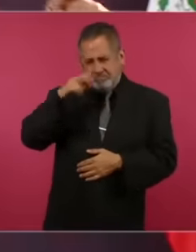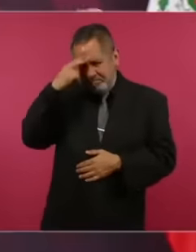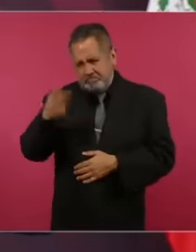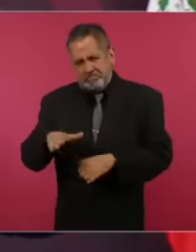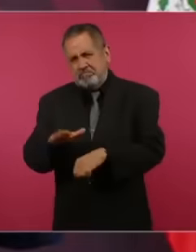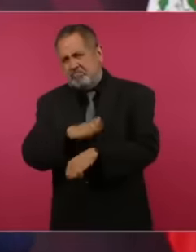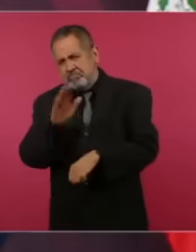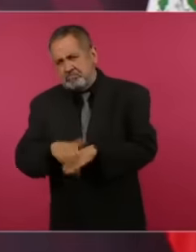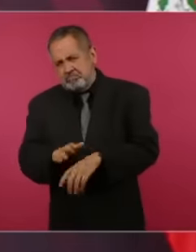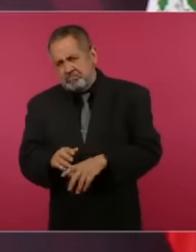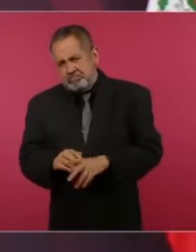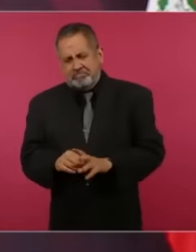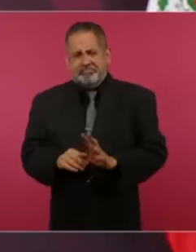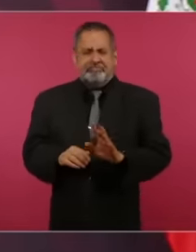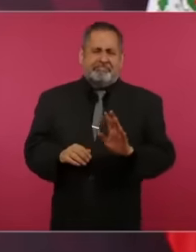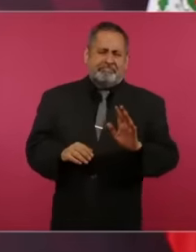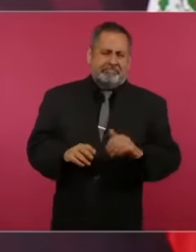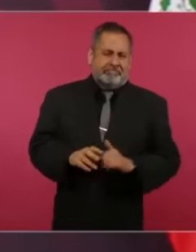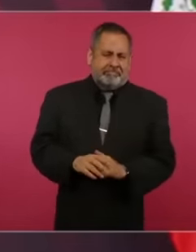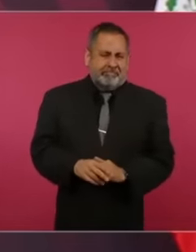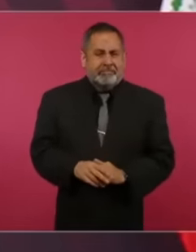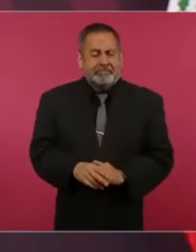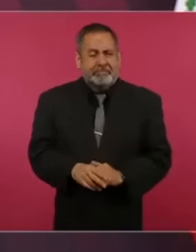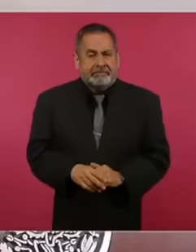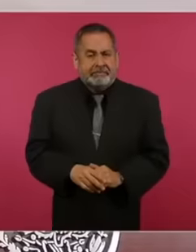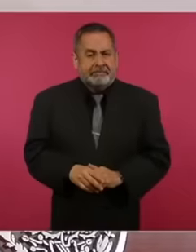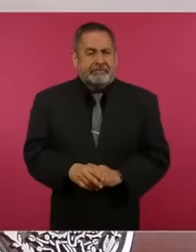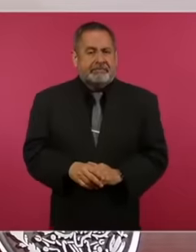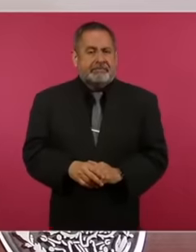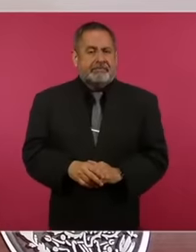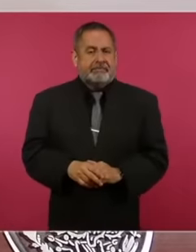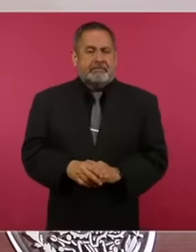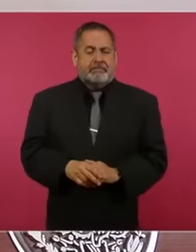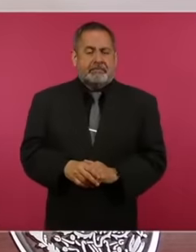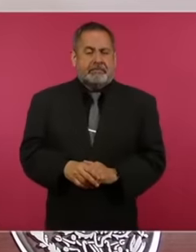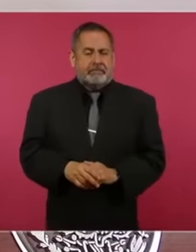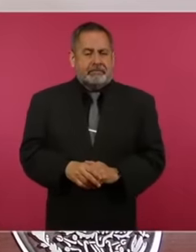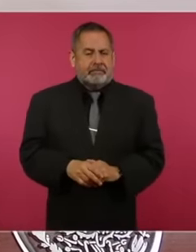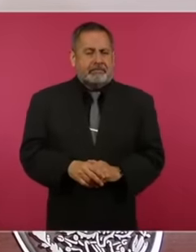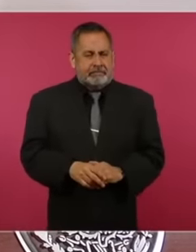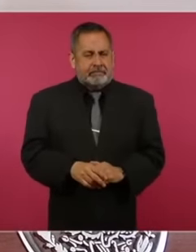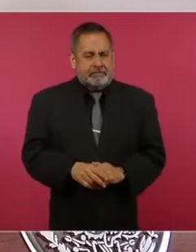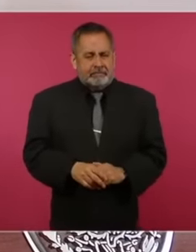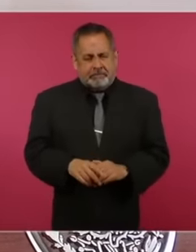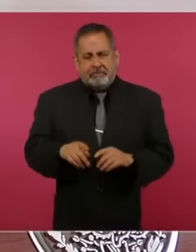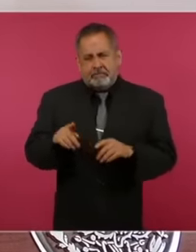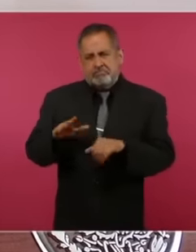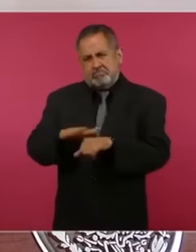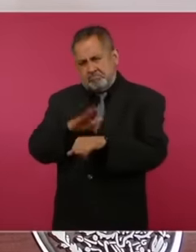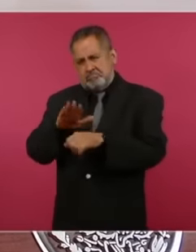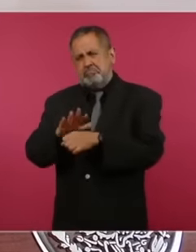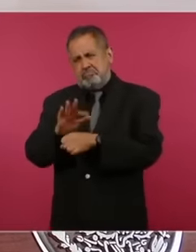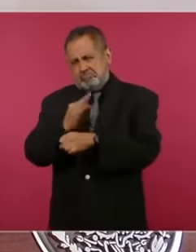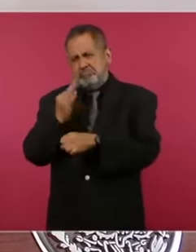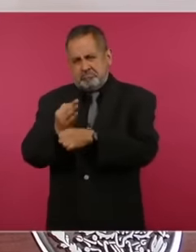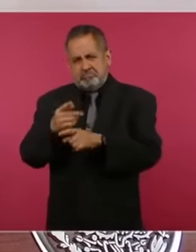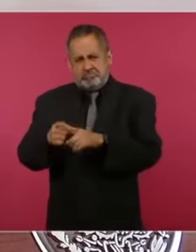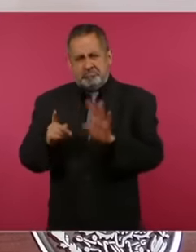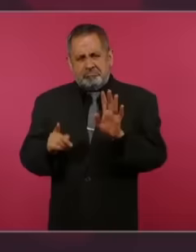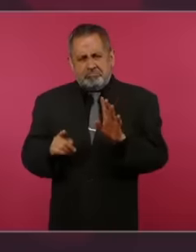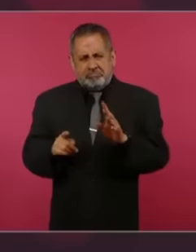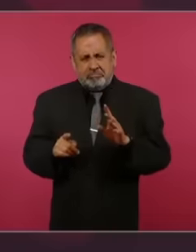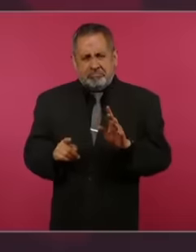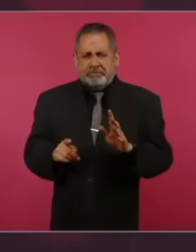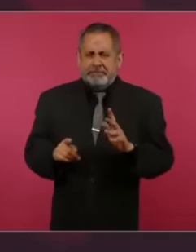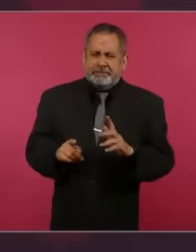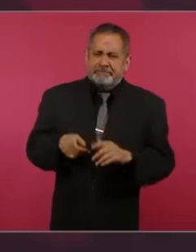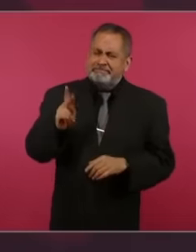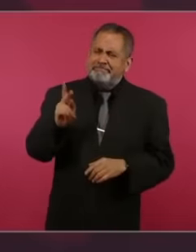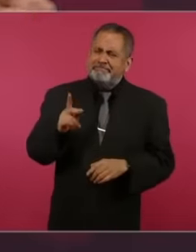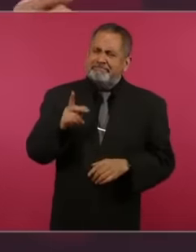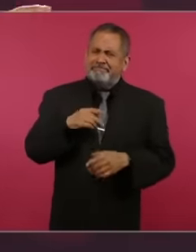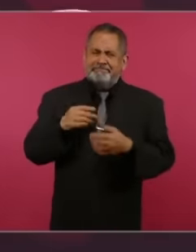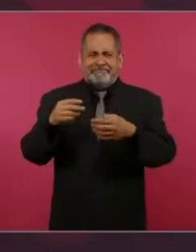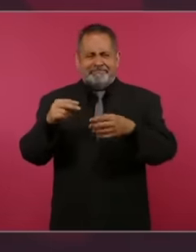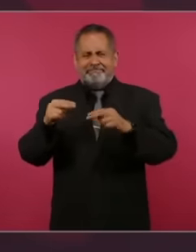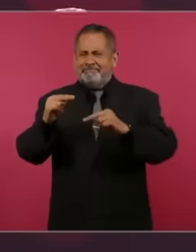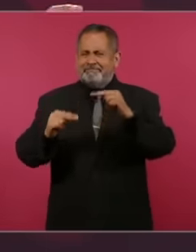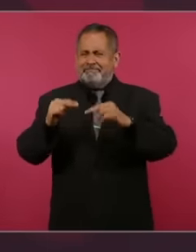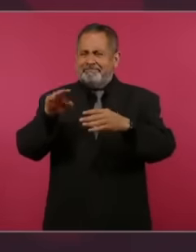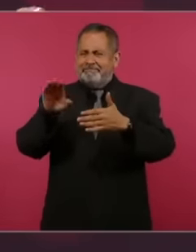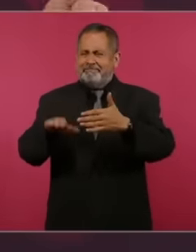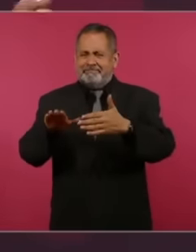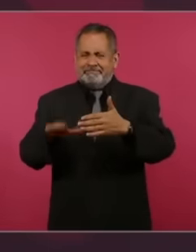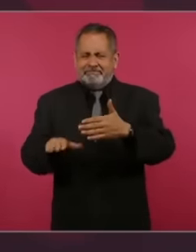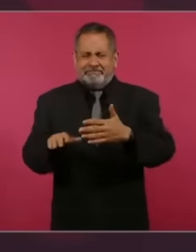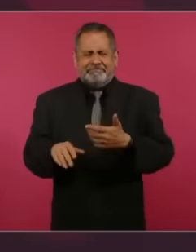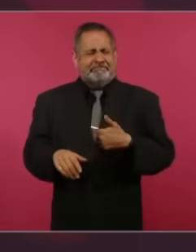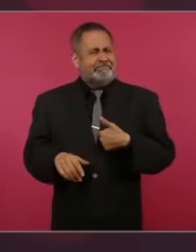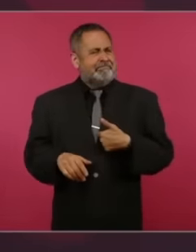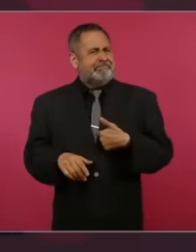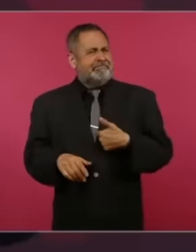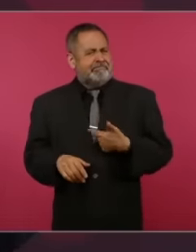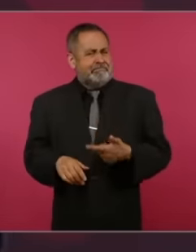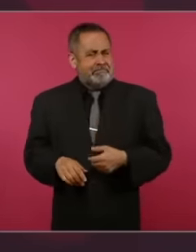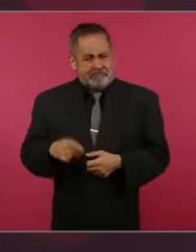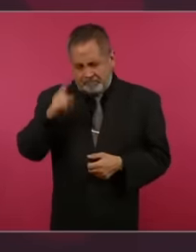no Be it this I have more approval than disapproval but I remember here